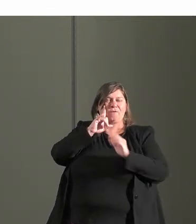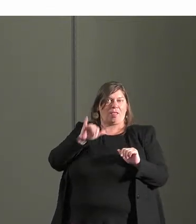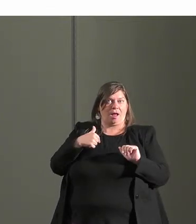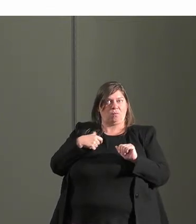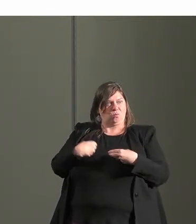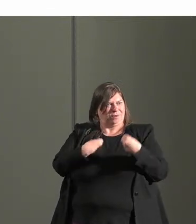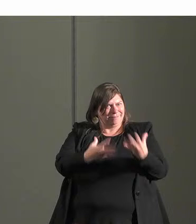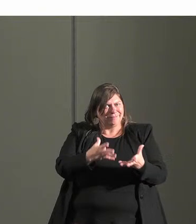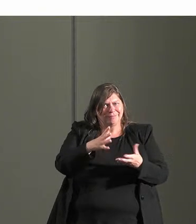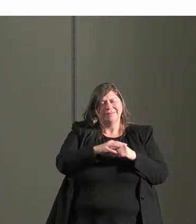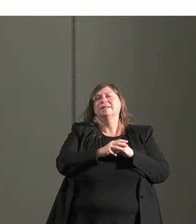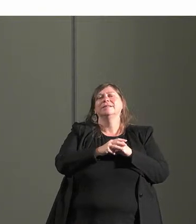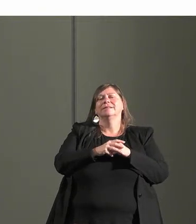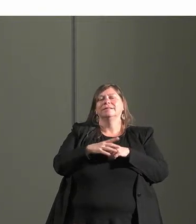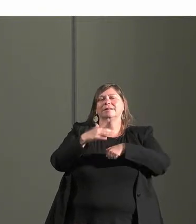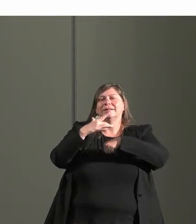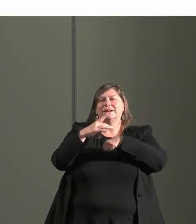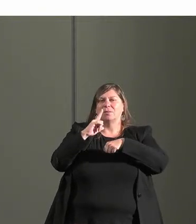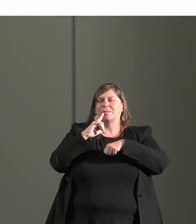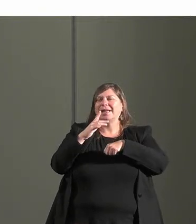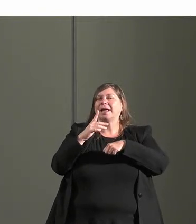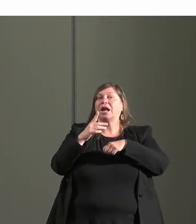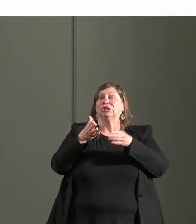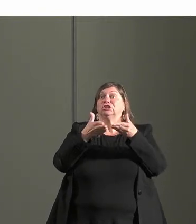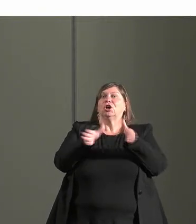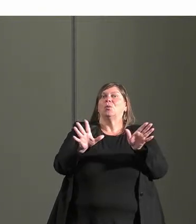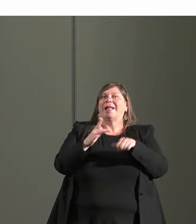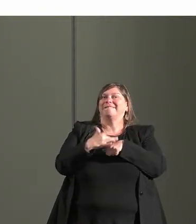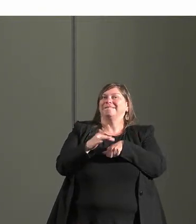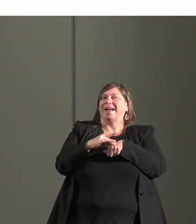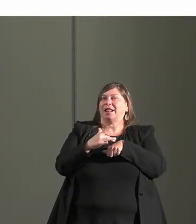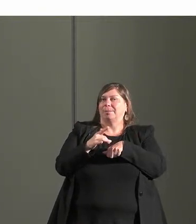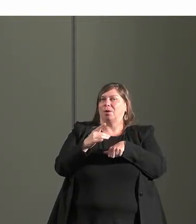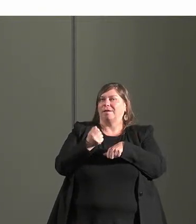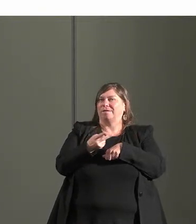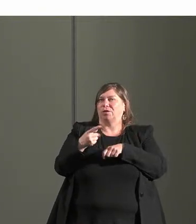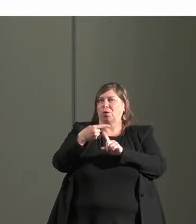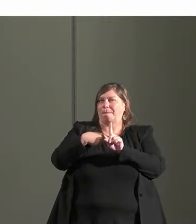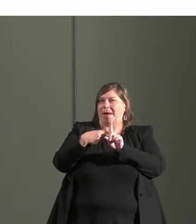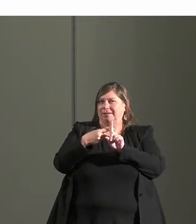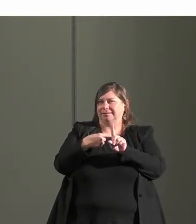the cut customization this is a big user request. It is